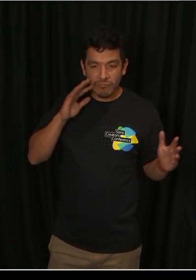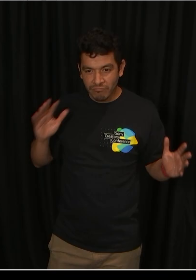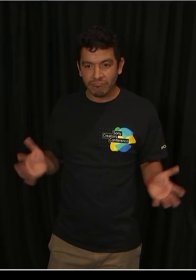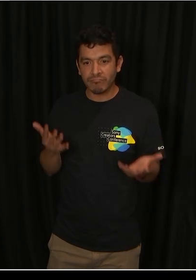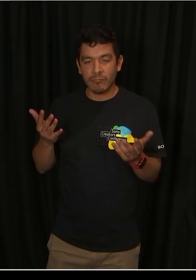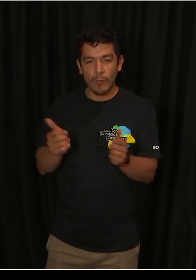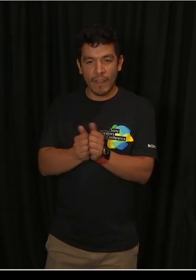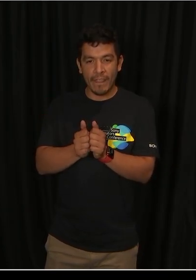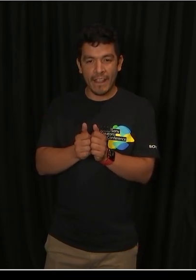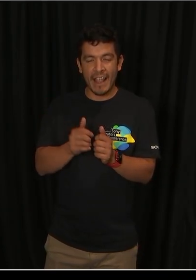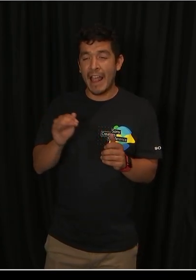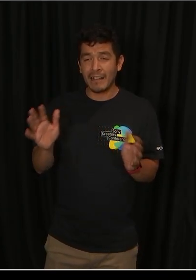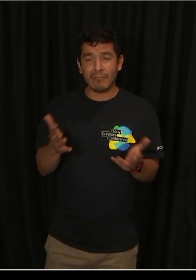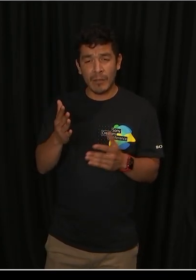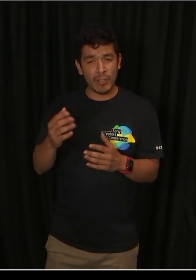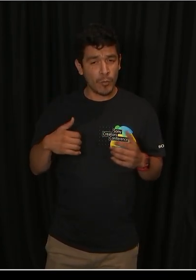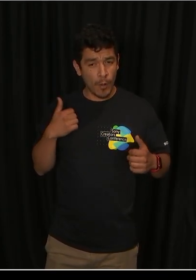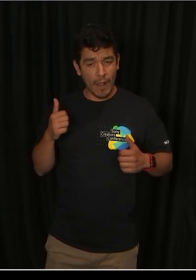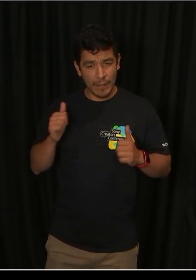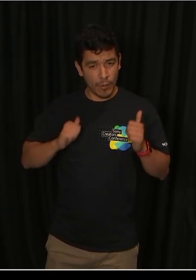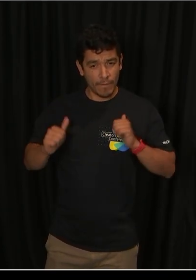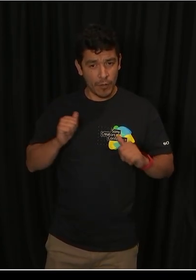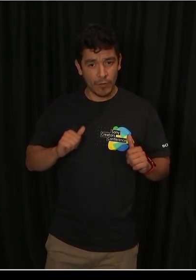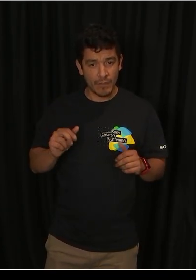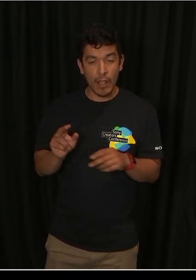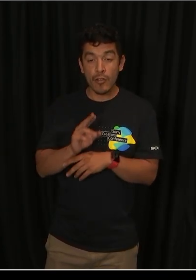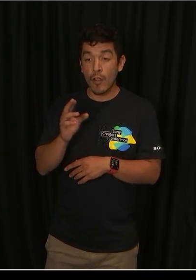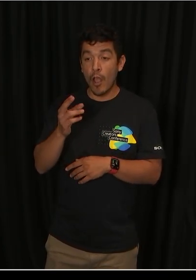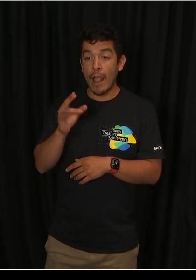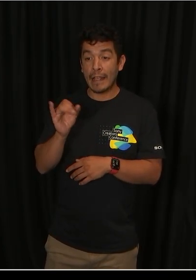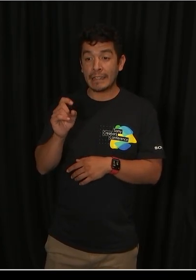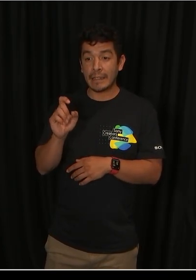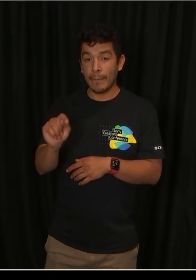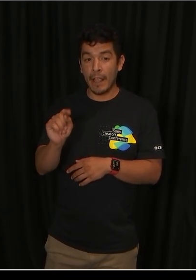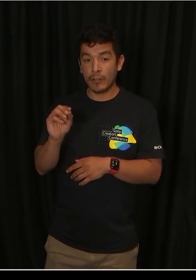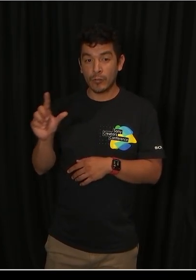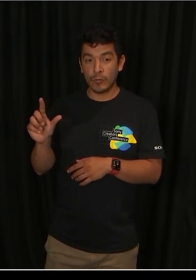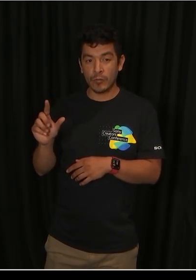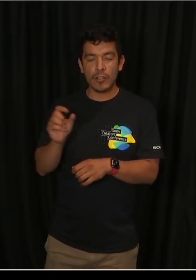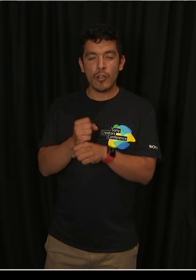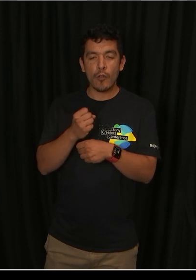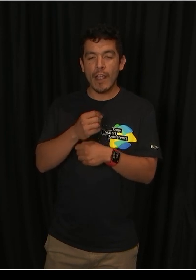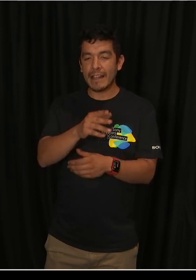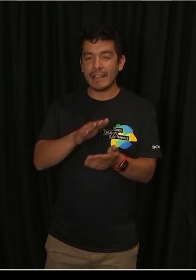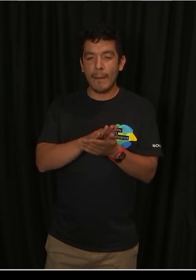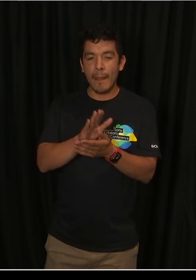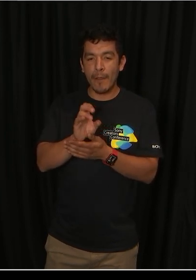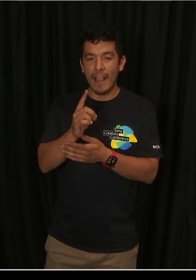Our effects department use their proprietary kismet tool to create Hobie's torn paper edges and dynamic line work.